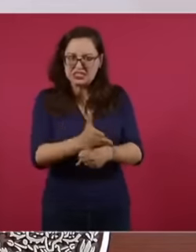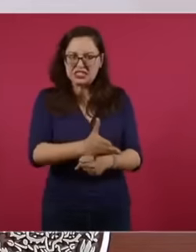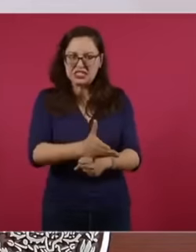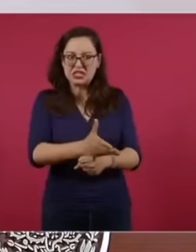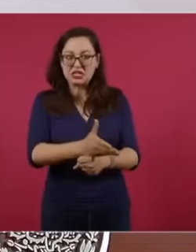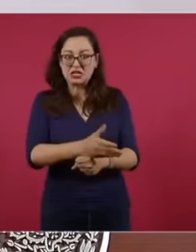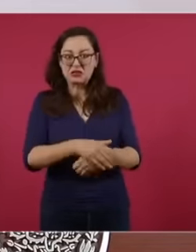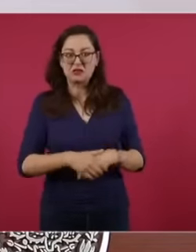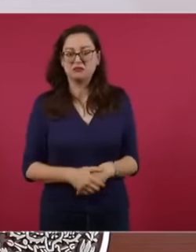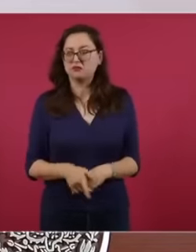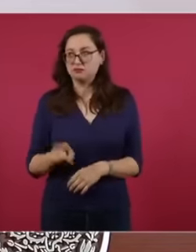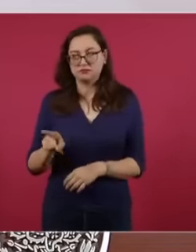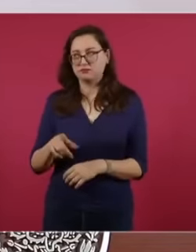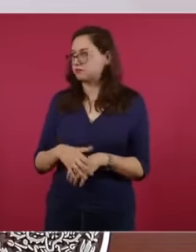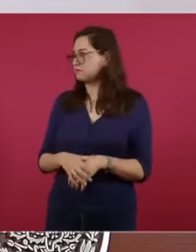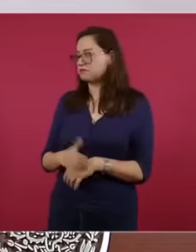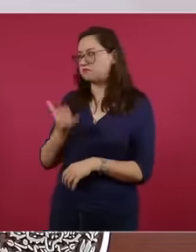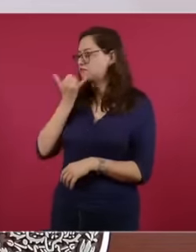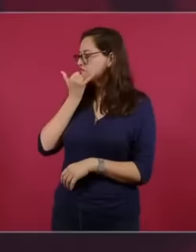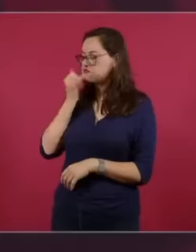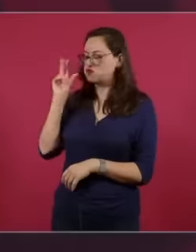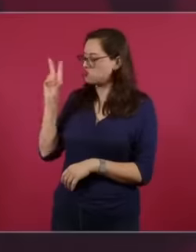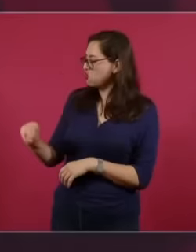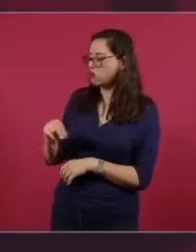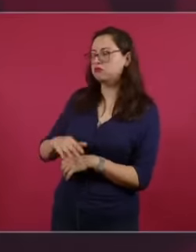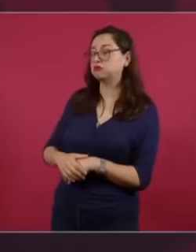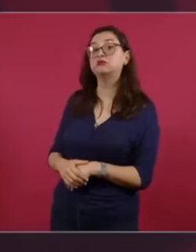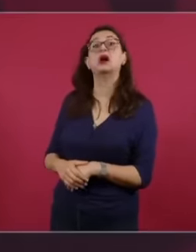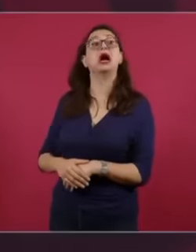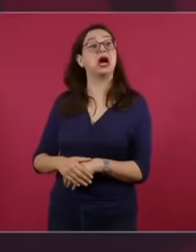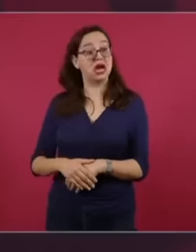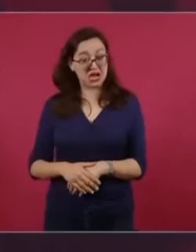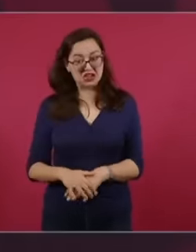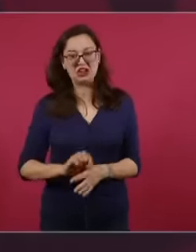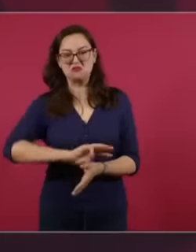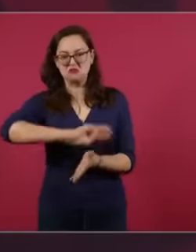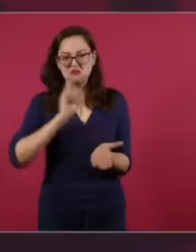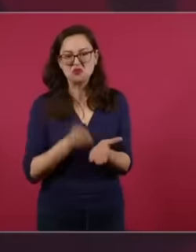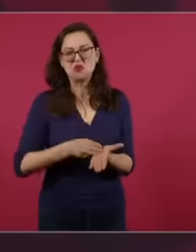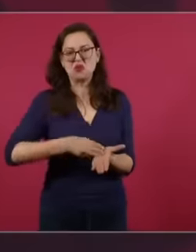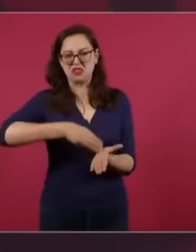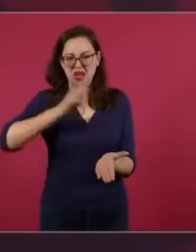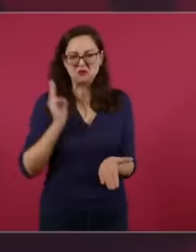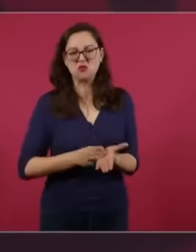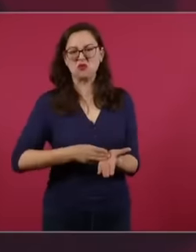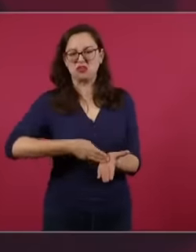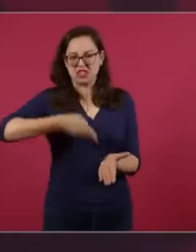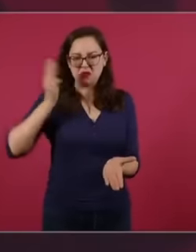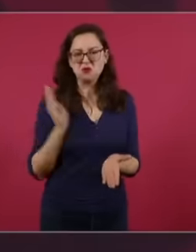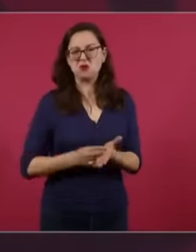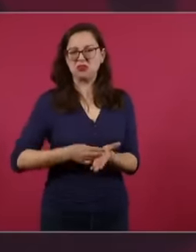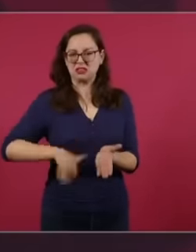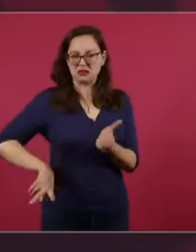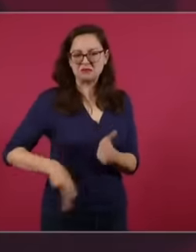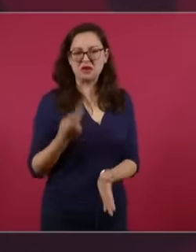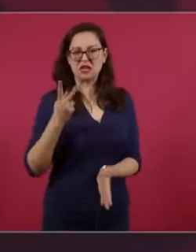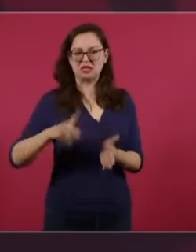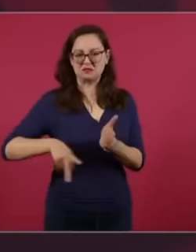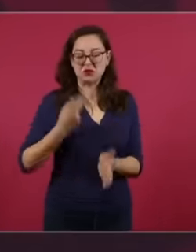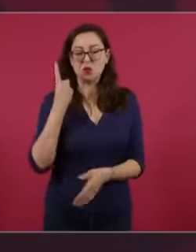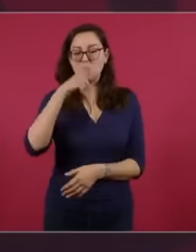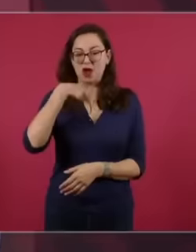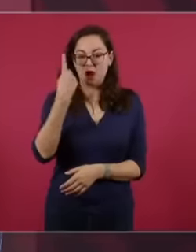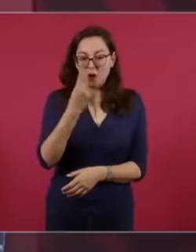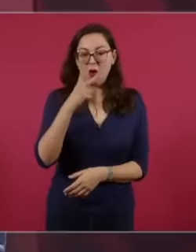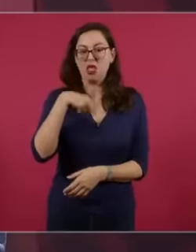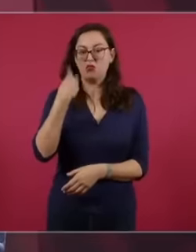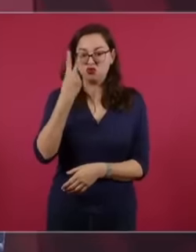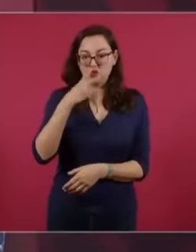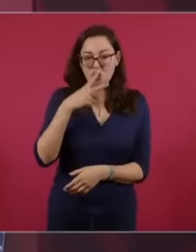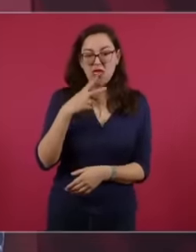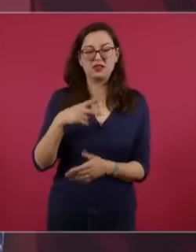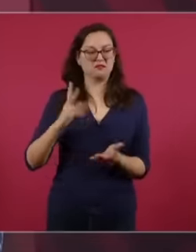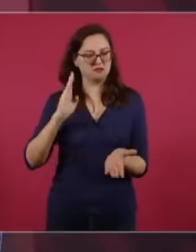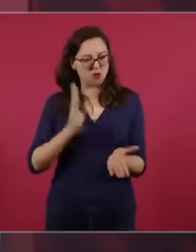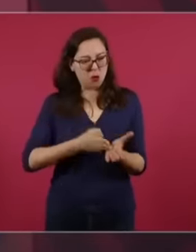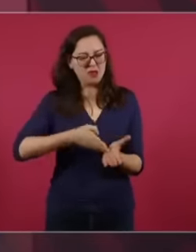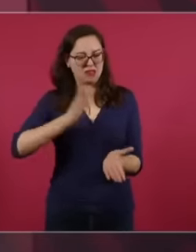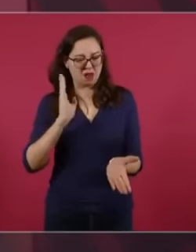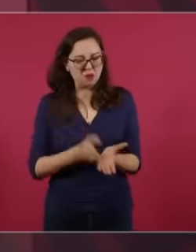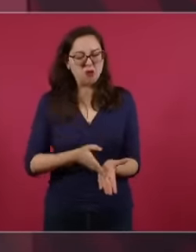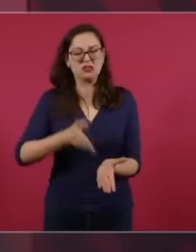sanctions them because time passes One hour 2 hours of what